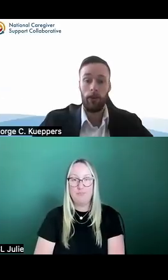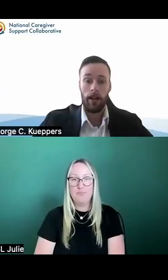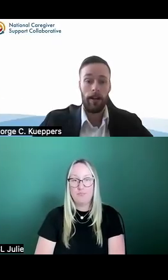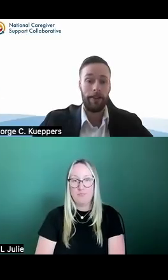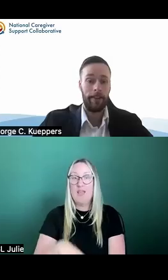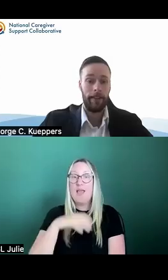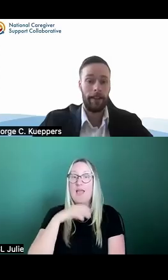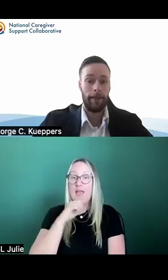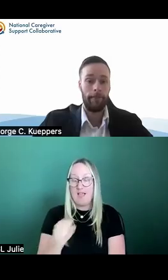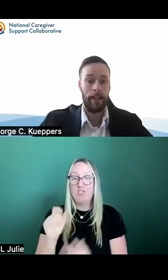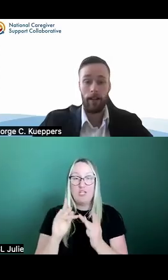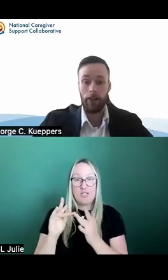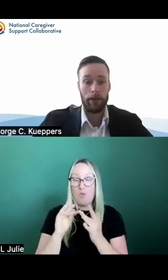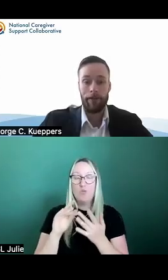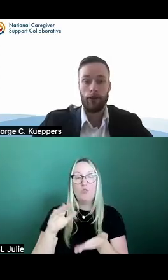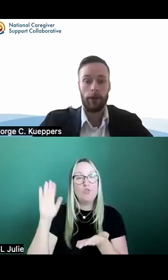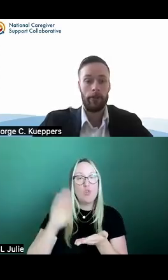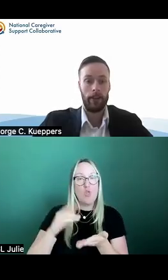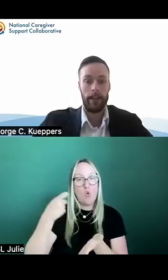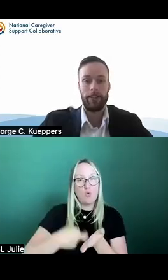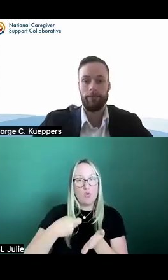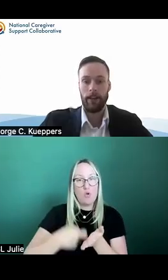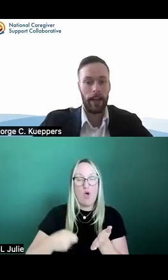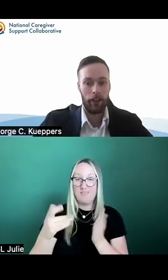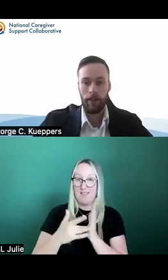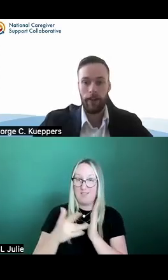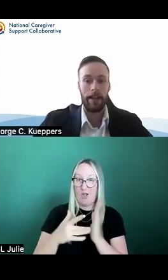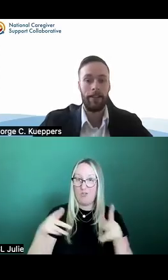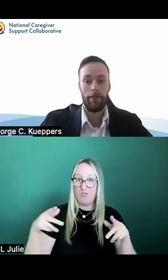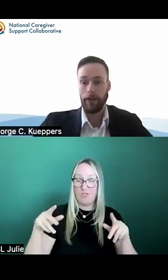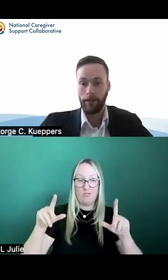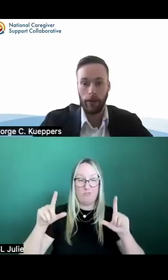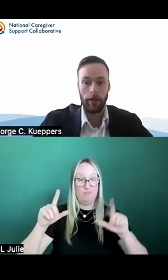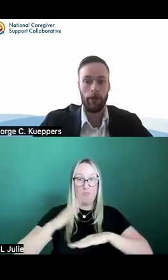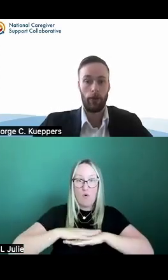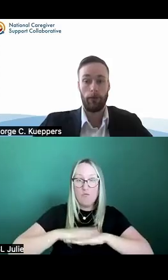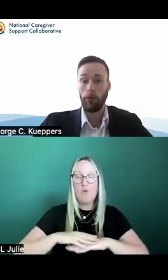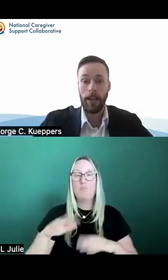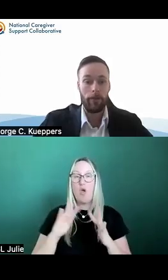low cost technology platforms, like online surveys, community forums or mobile apps